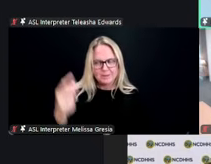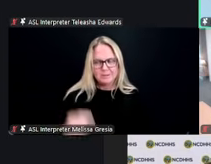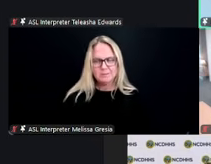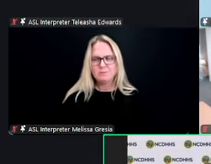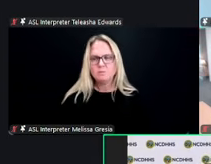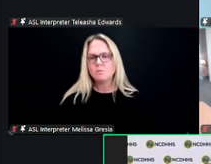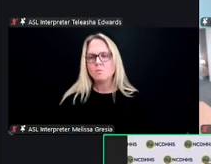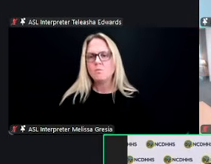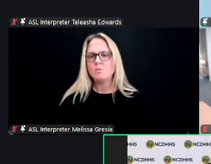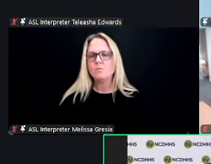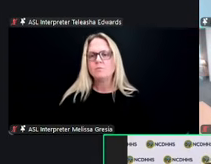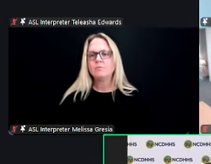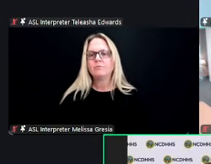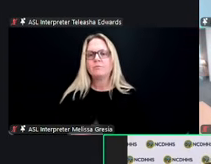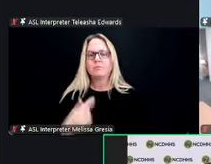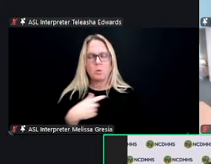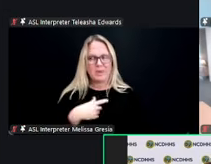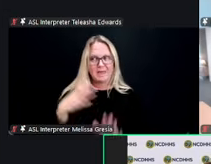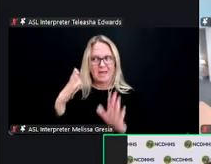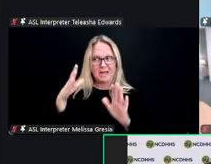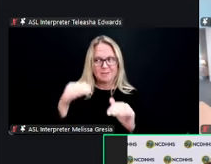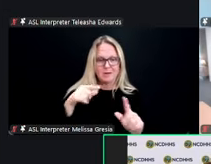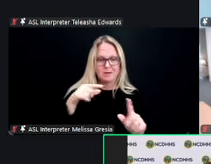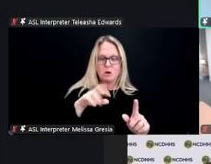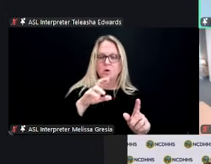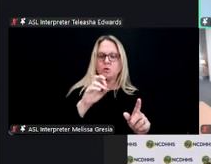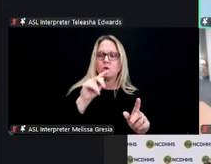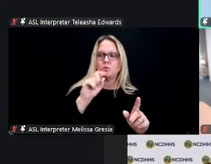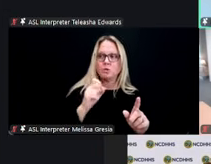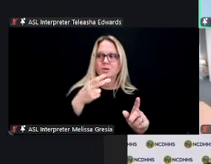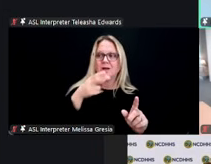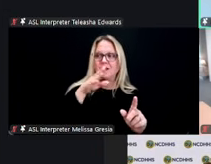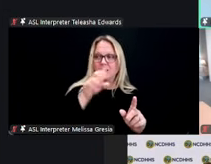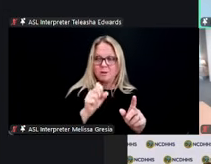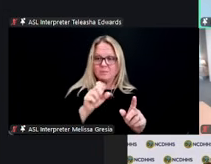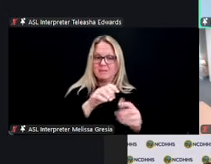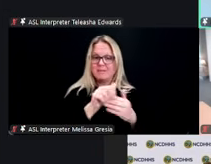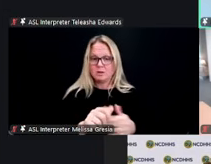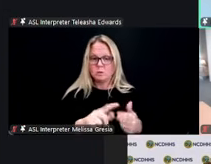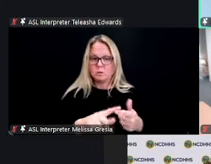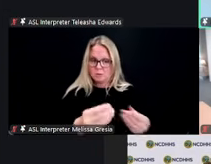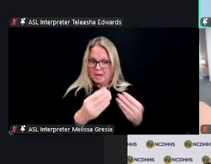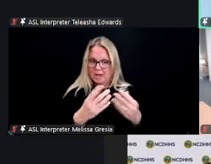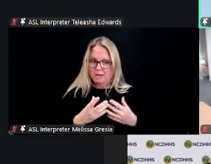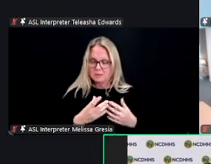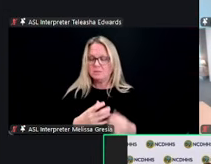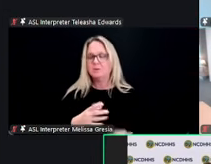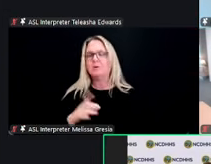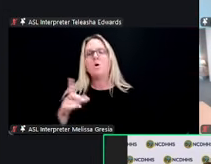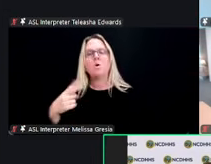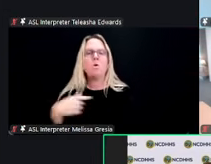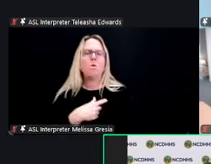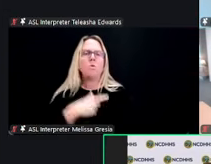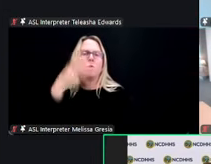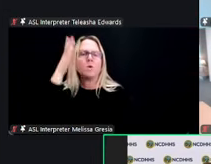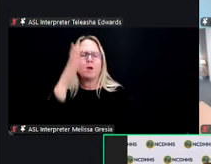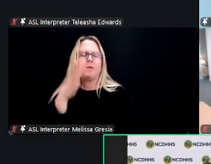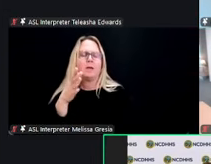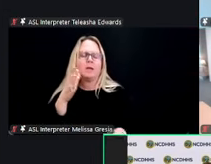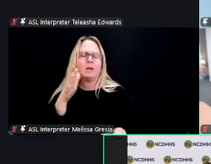um that we would expect the roots hubs lease to tell us? Yeah, I think we we will be looking um